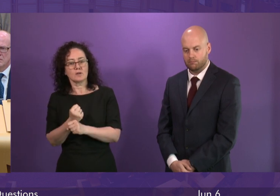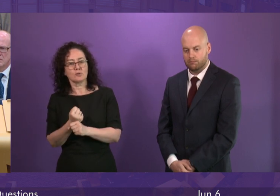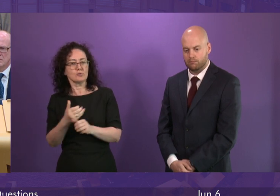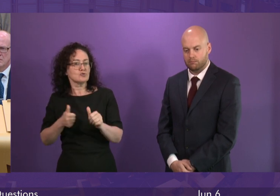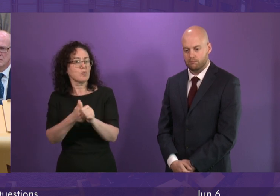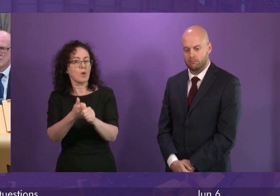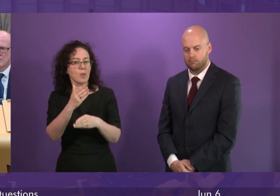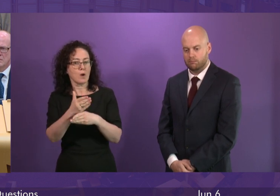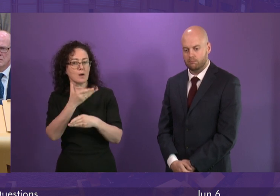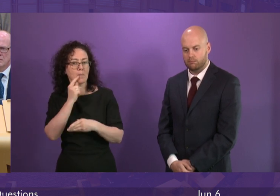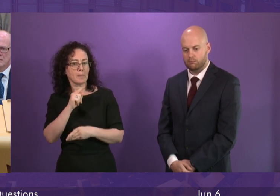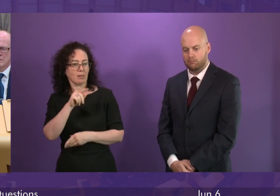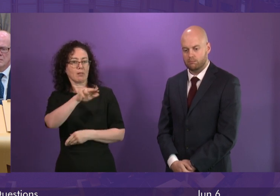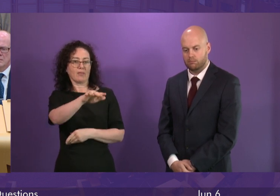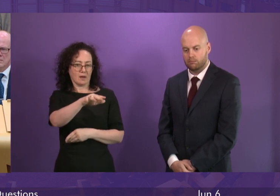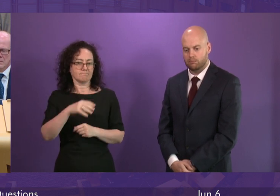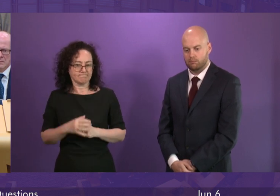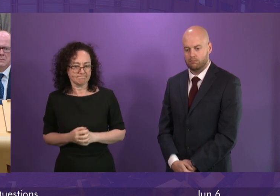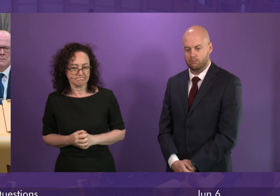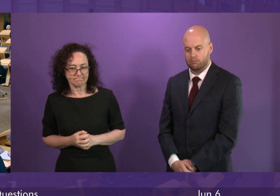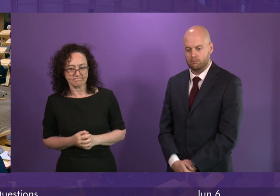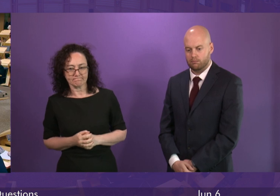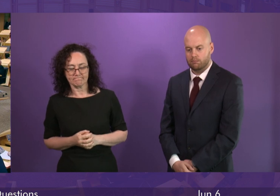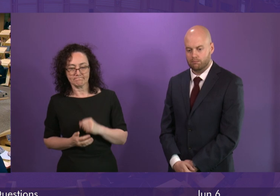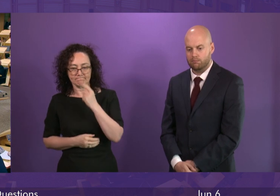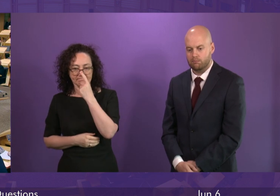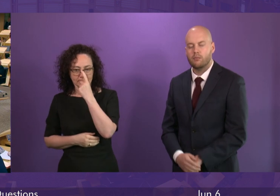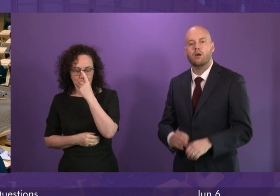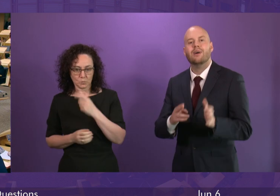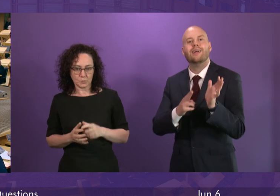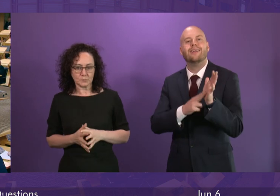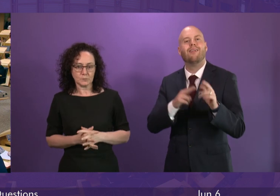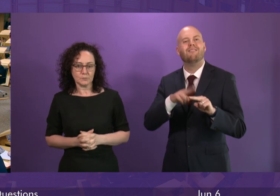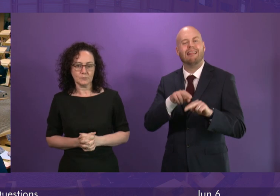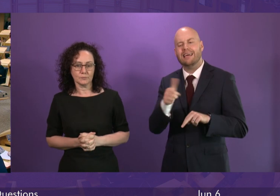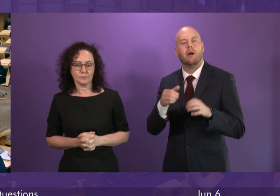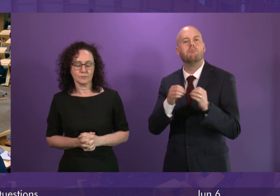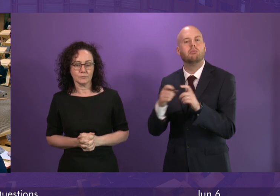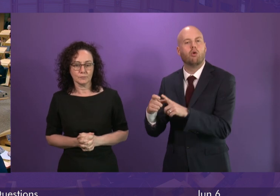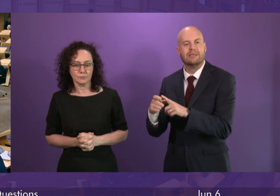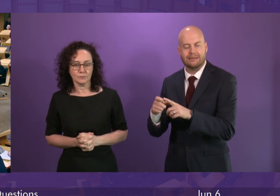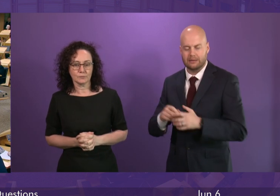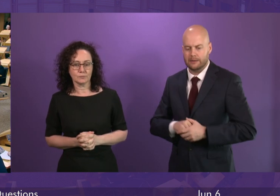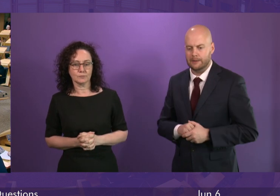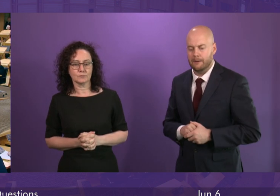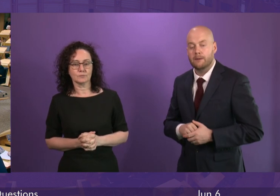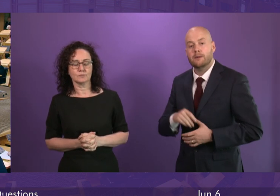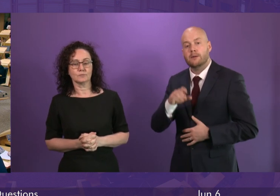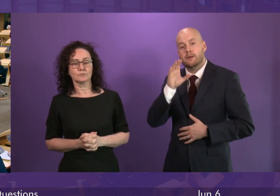of the paper mill at Stoneywood. Out-of-hours Dental Service (St John’s Hospital) Neil Findlay (Lothian) (Lab): I have been passed a consultation document, which is not